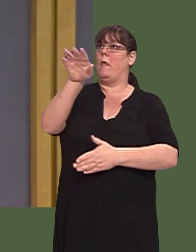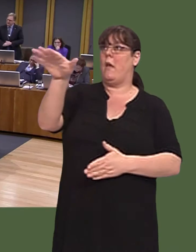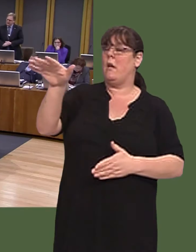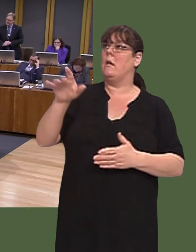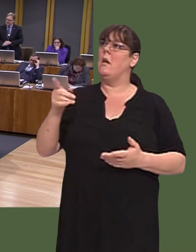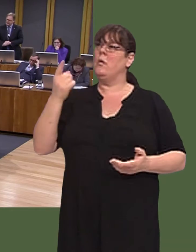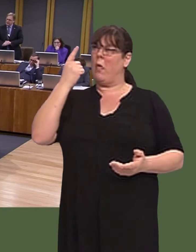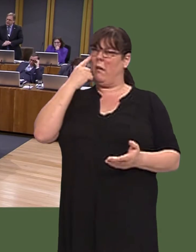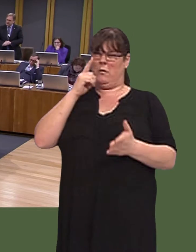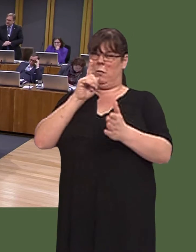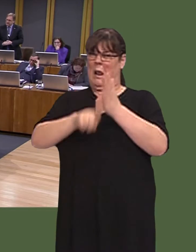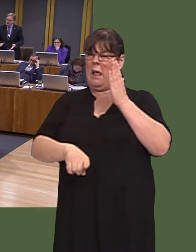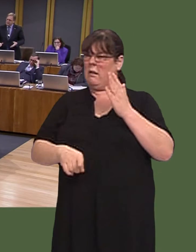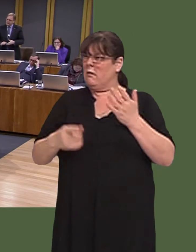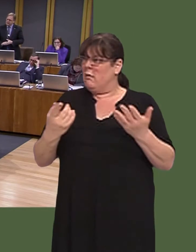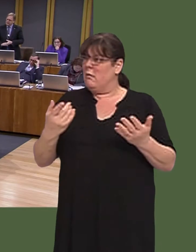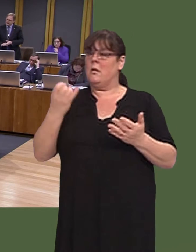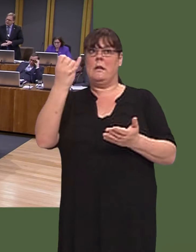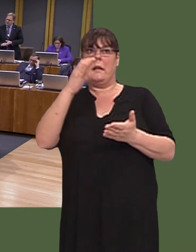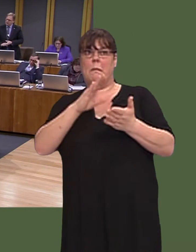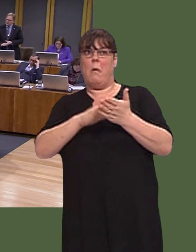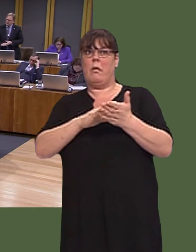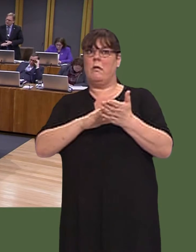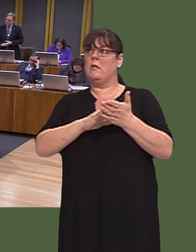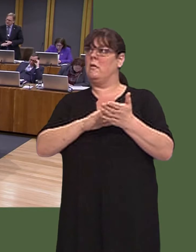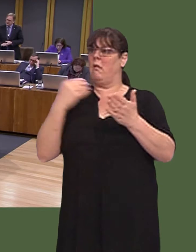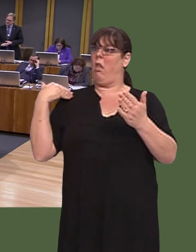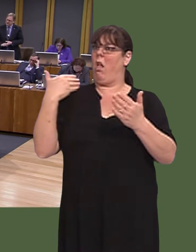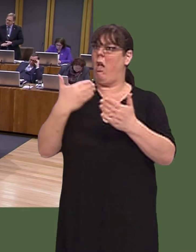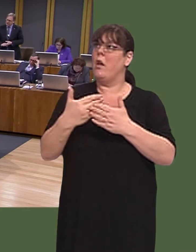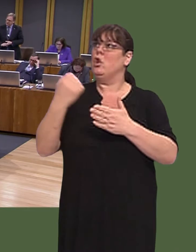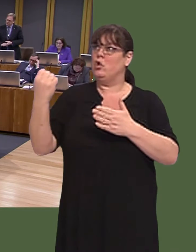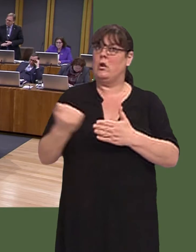the area, isn't it a little late, six months later, and should this not have been treated as a priority?